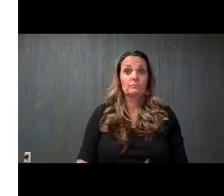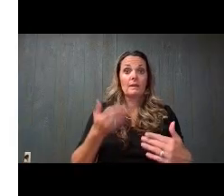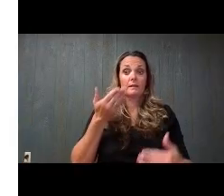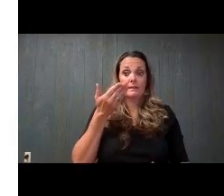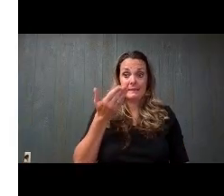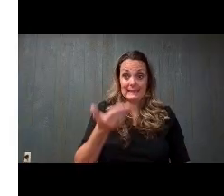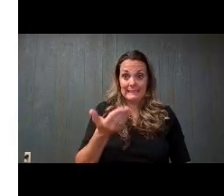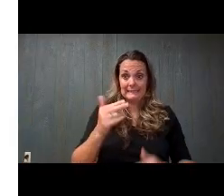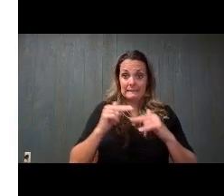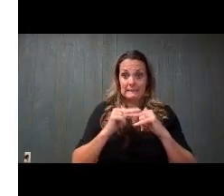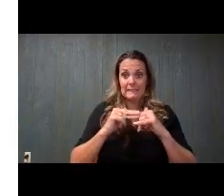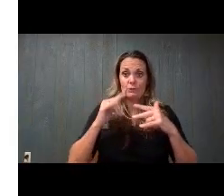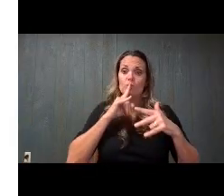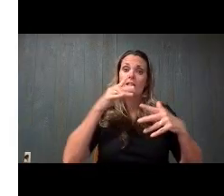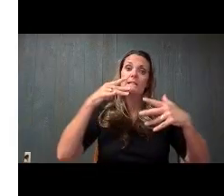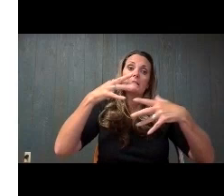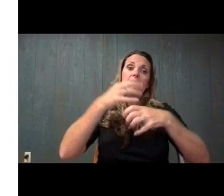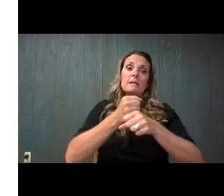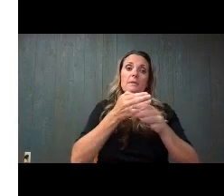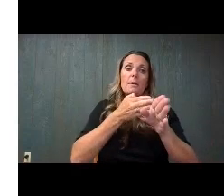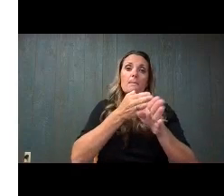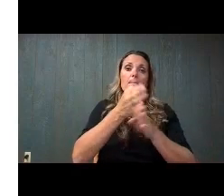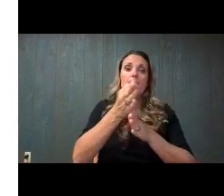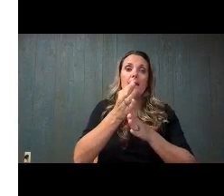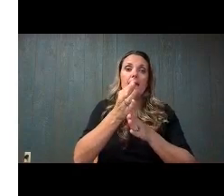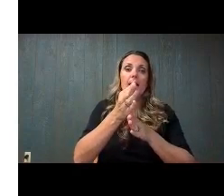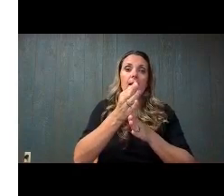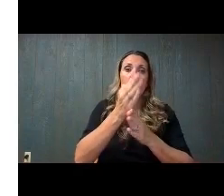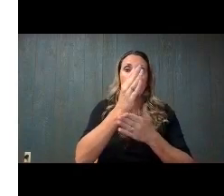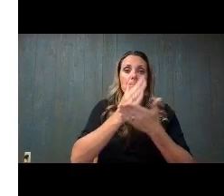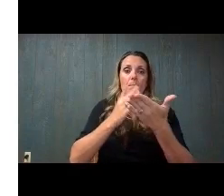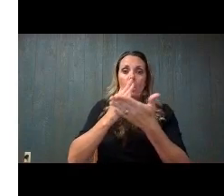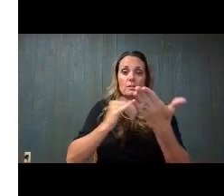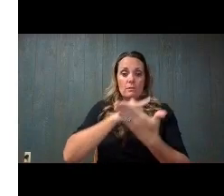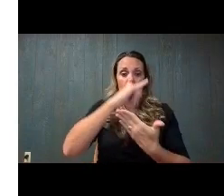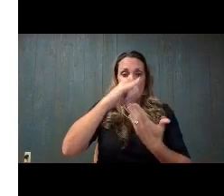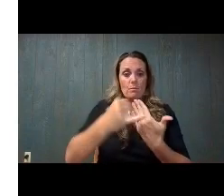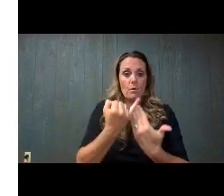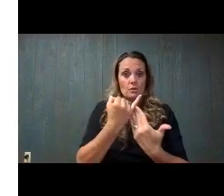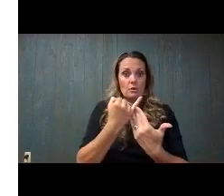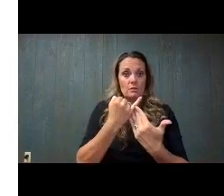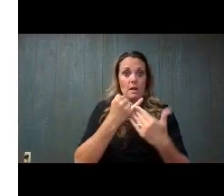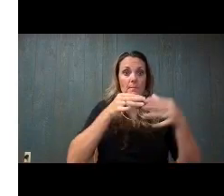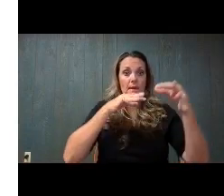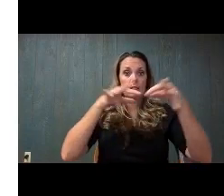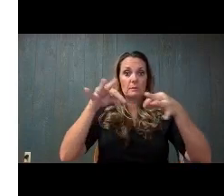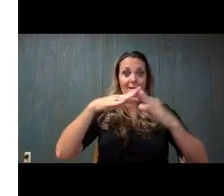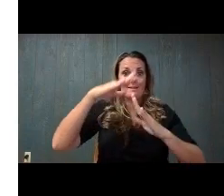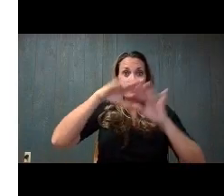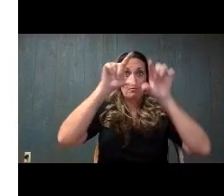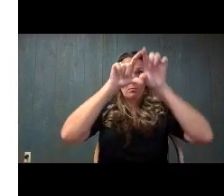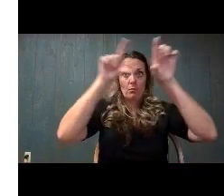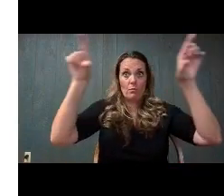a snapshot of the main components of the project. I'm going to review the top row first and then move to the second row.